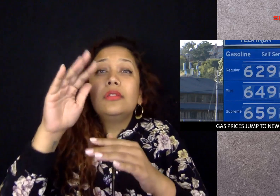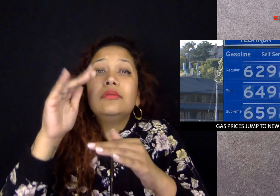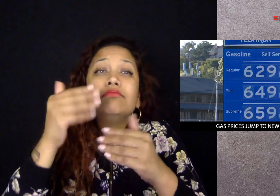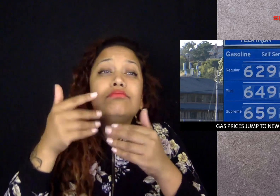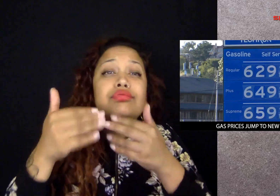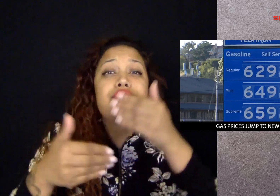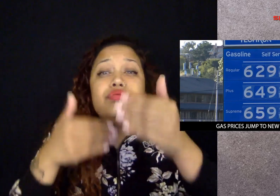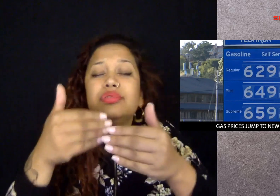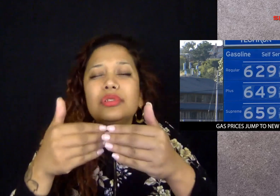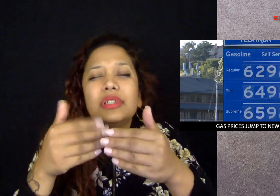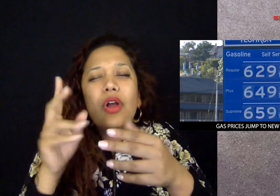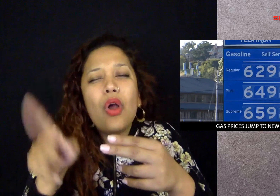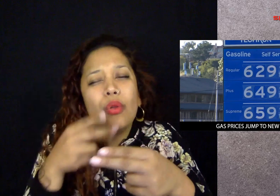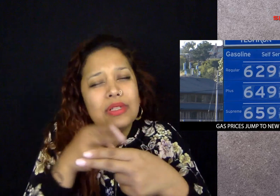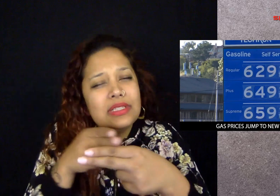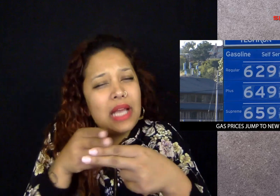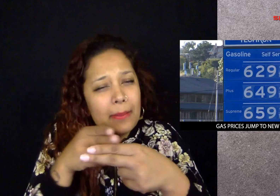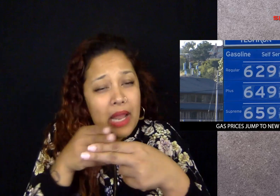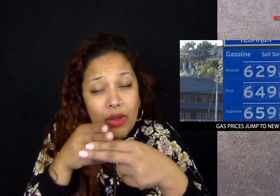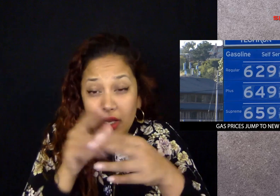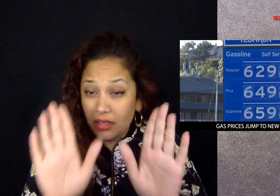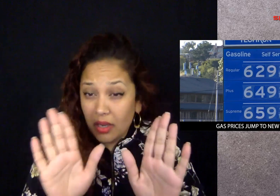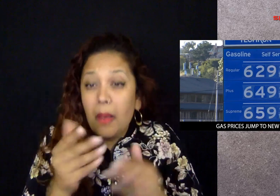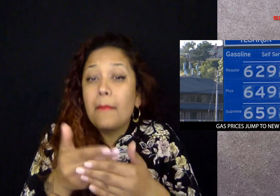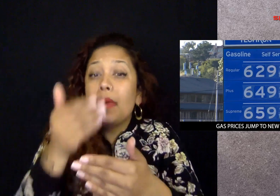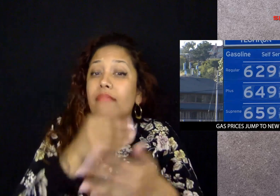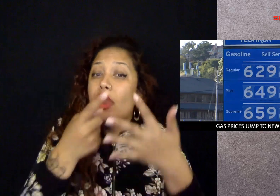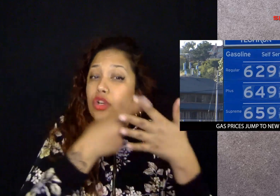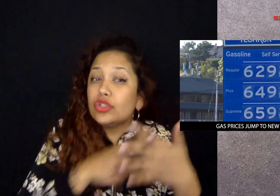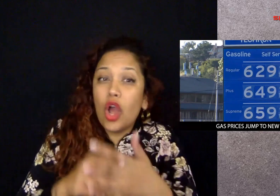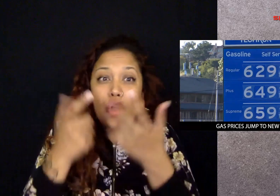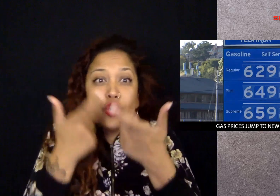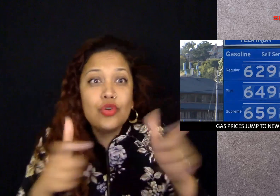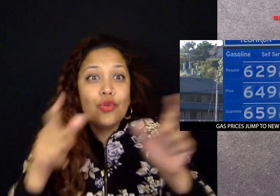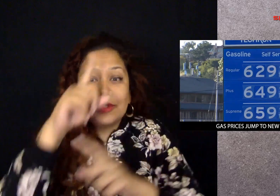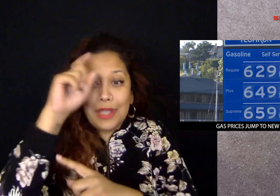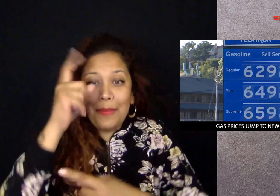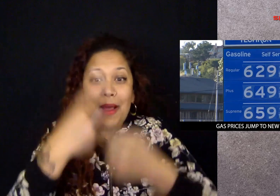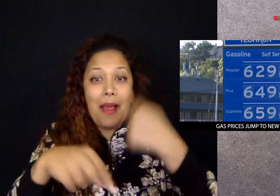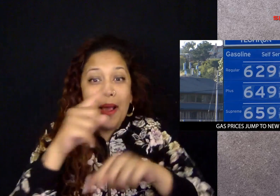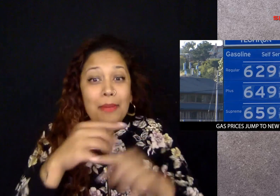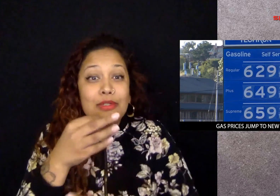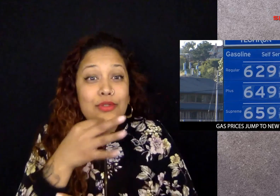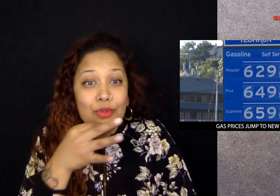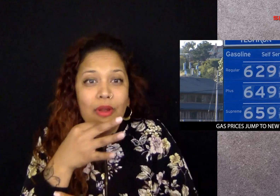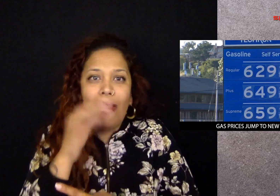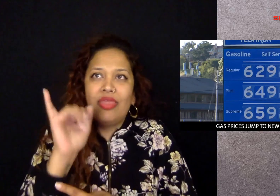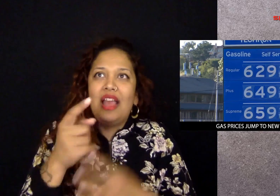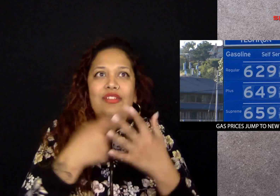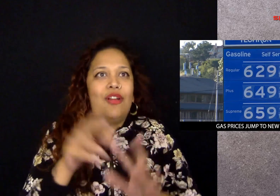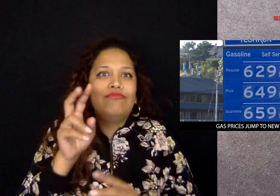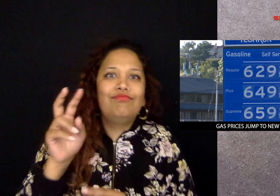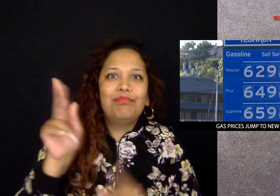but that relief would only be temporary just before the start of the huge summer travel